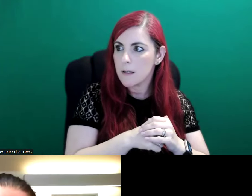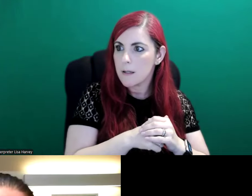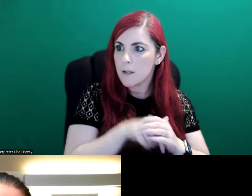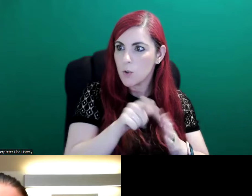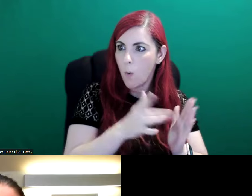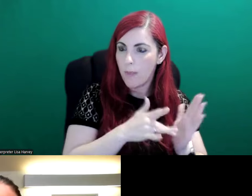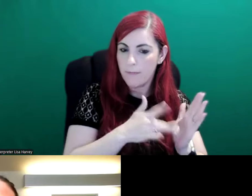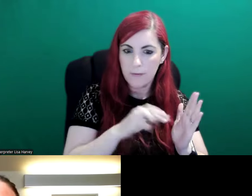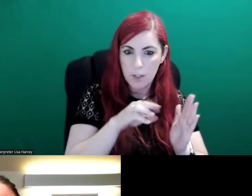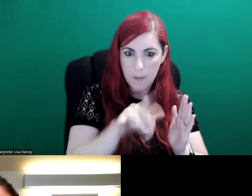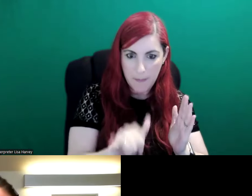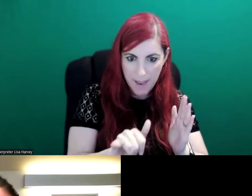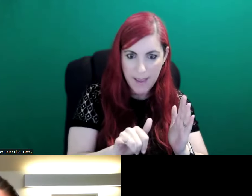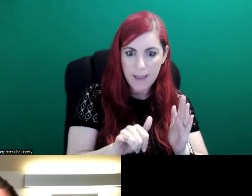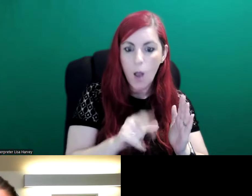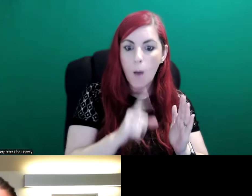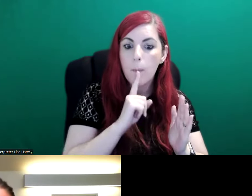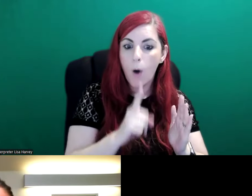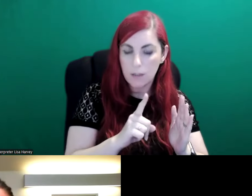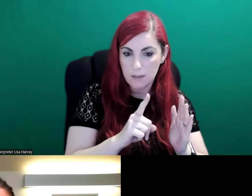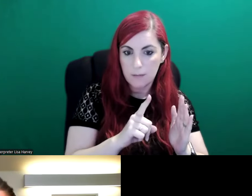Gallery lecture theater. But people are probably wondering how they can find out